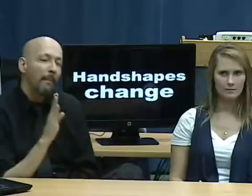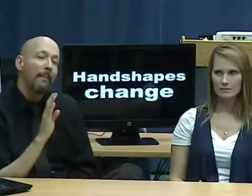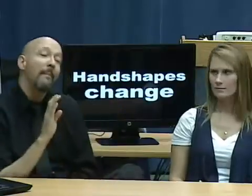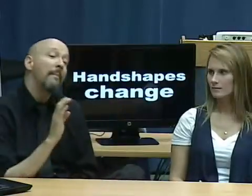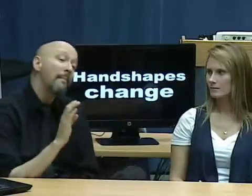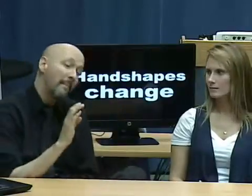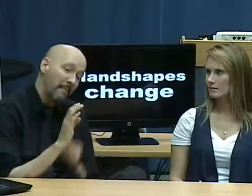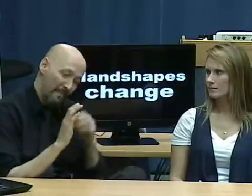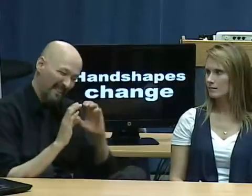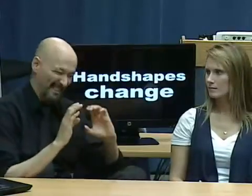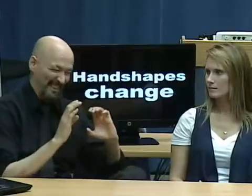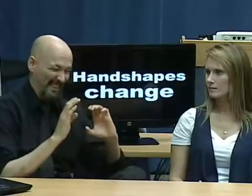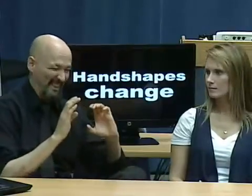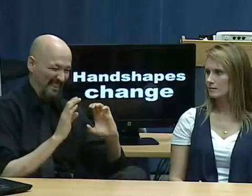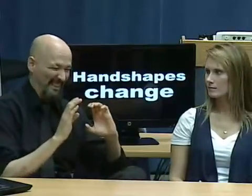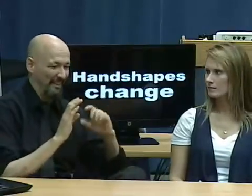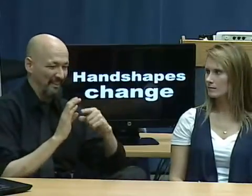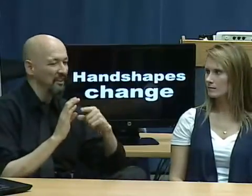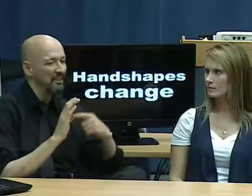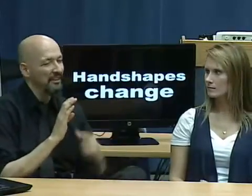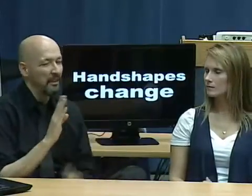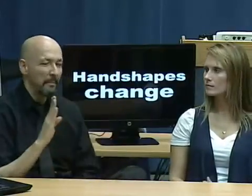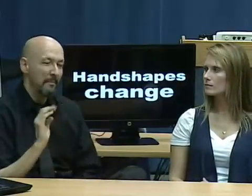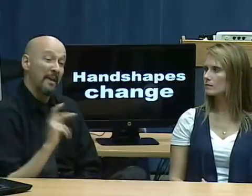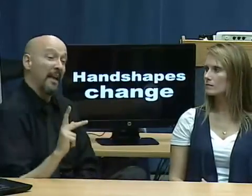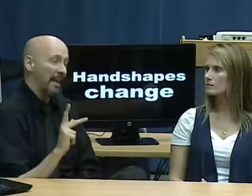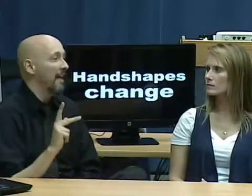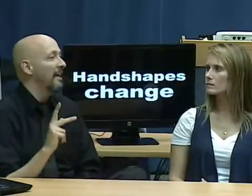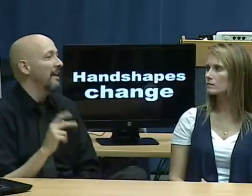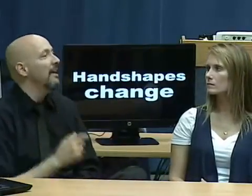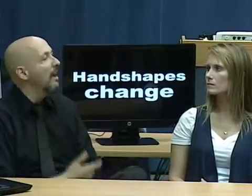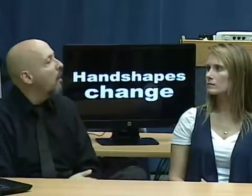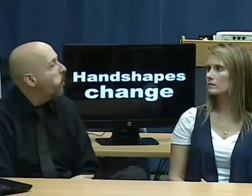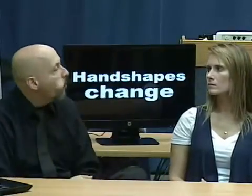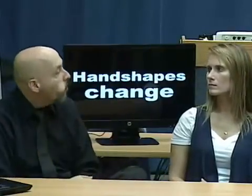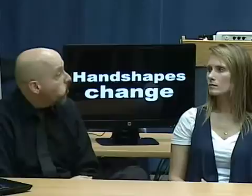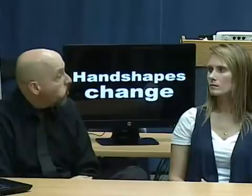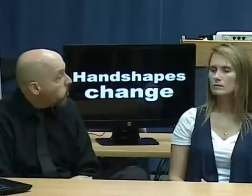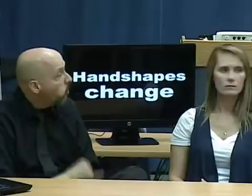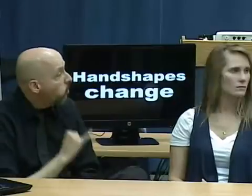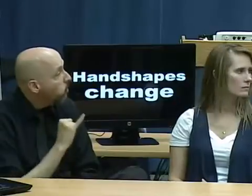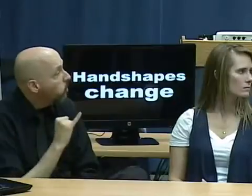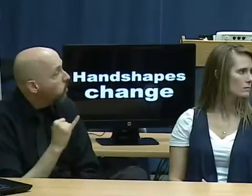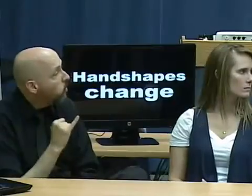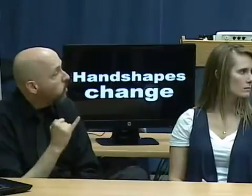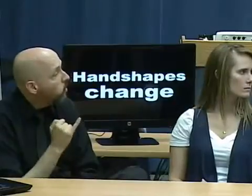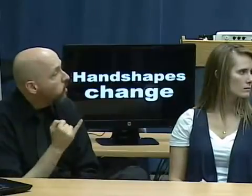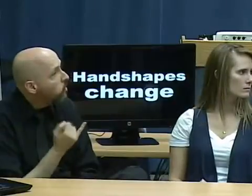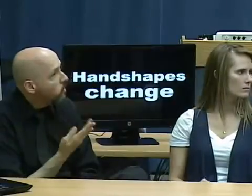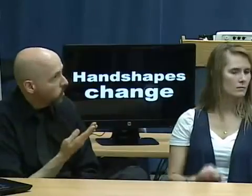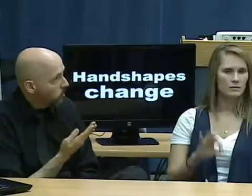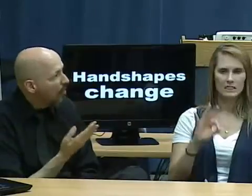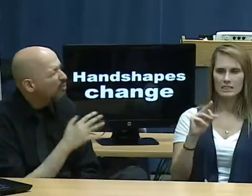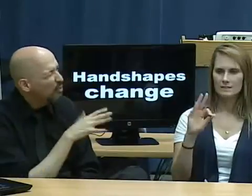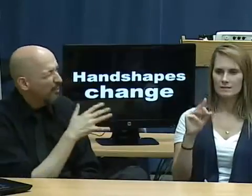The "C" in #BACK #BACK The "J" in #JOB?